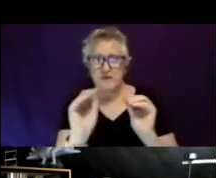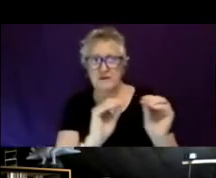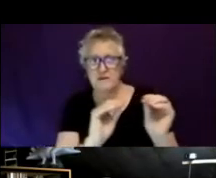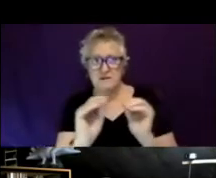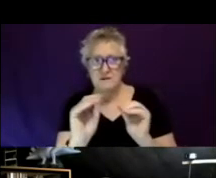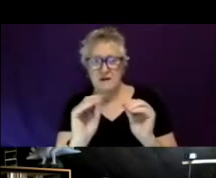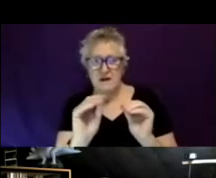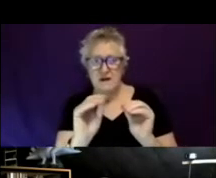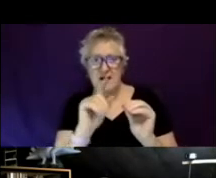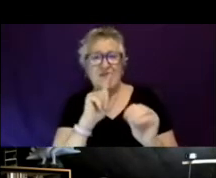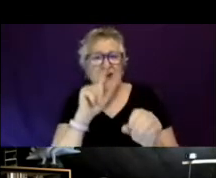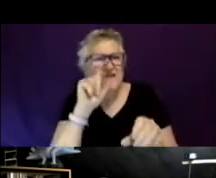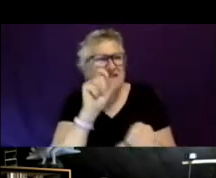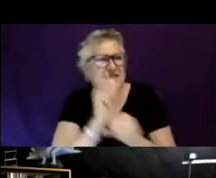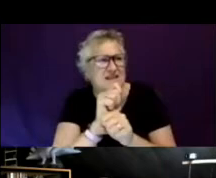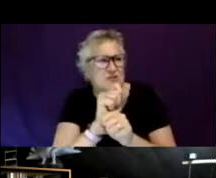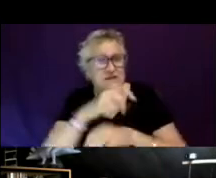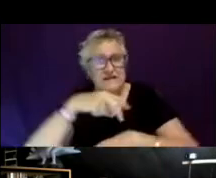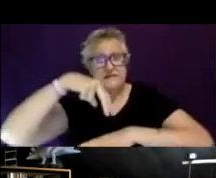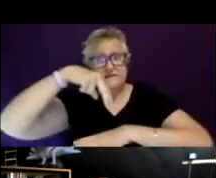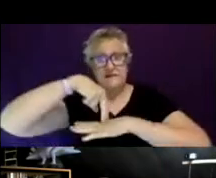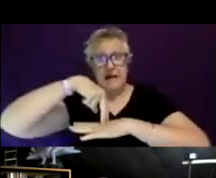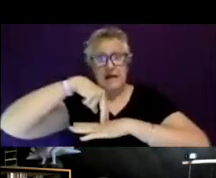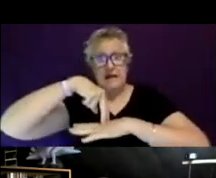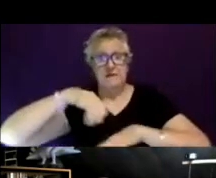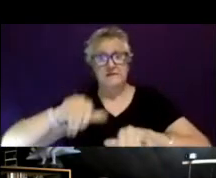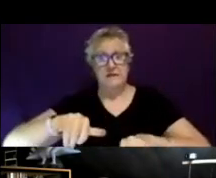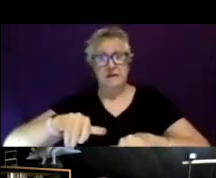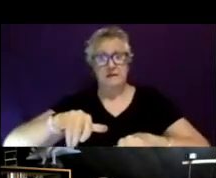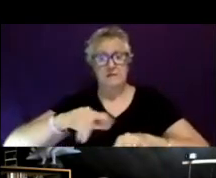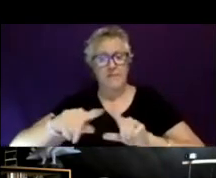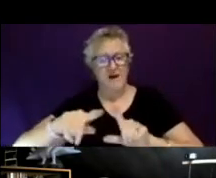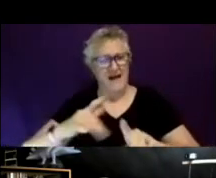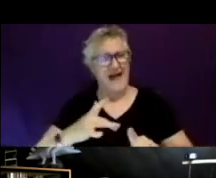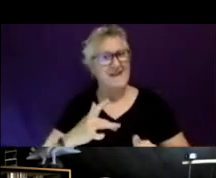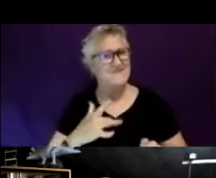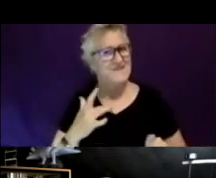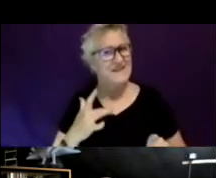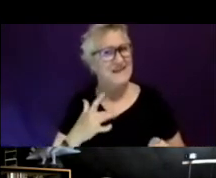really, there's just-- I feel them floating through the air, and prancing on.